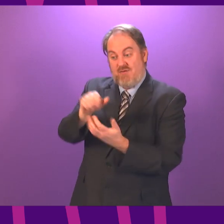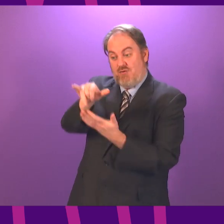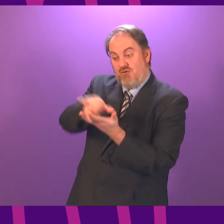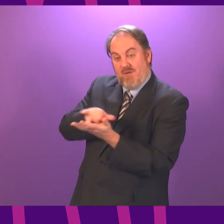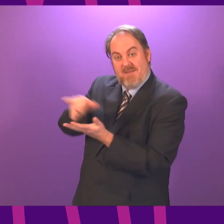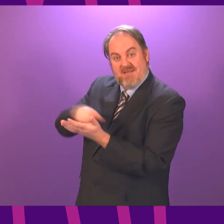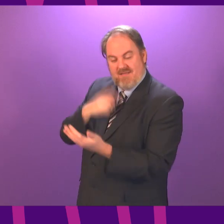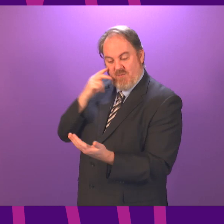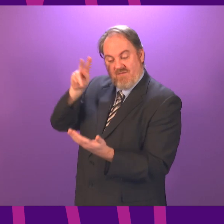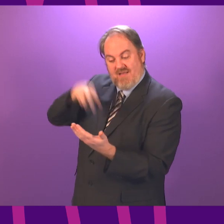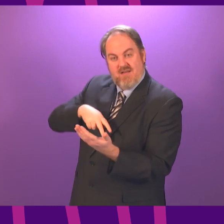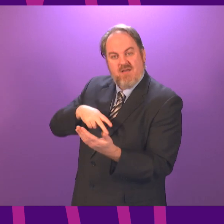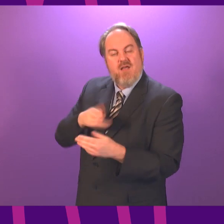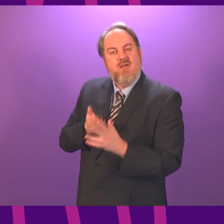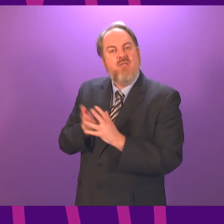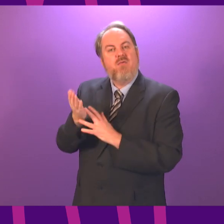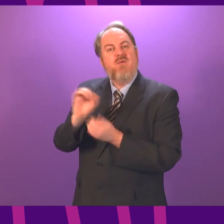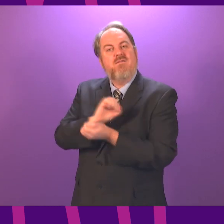secured under freedom of information.